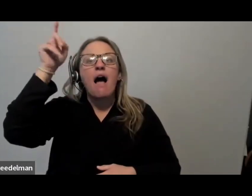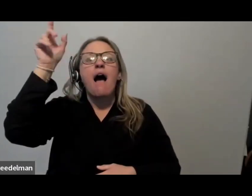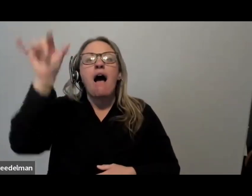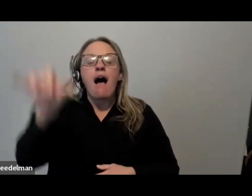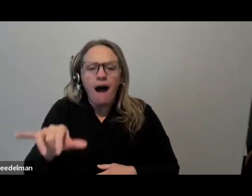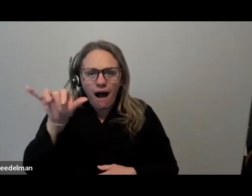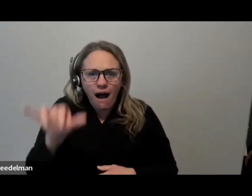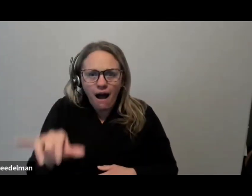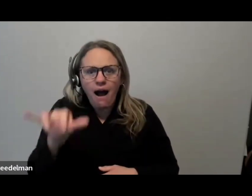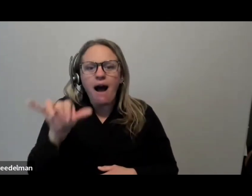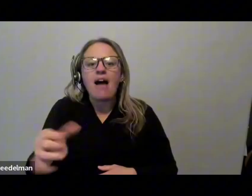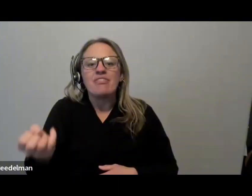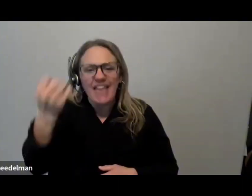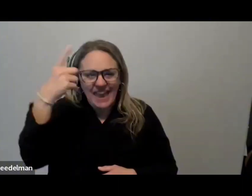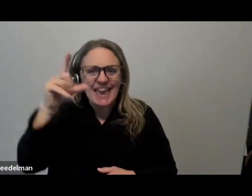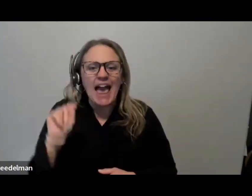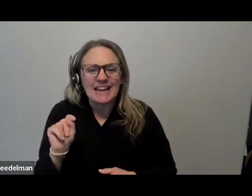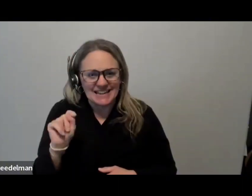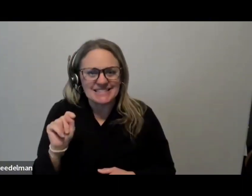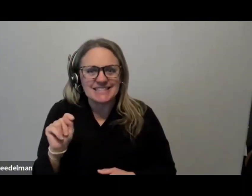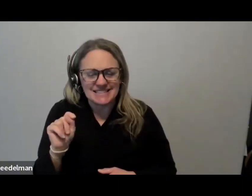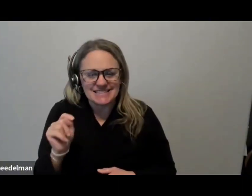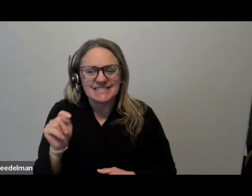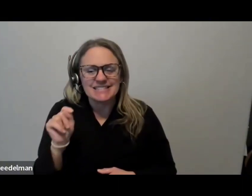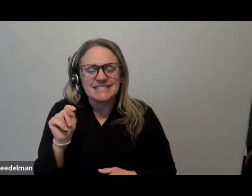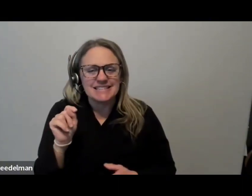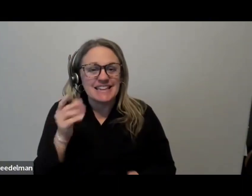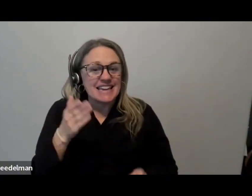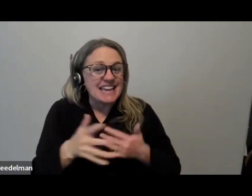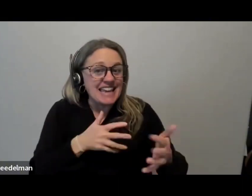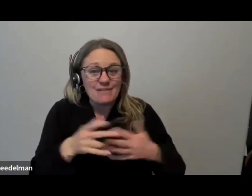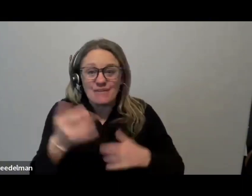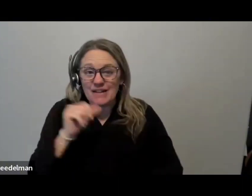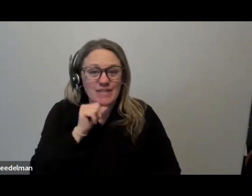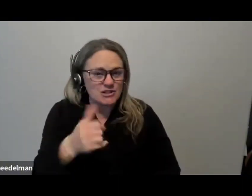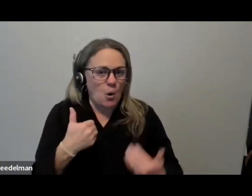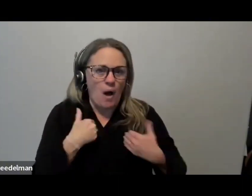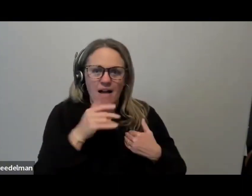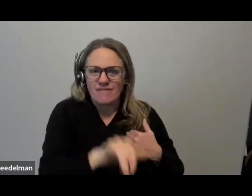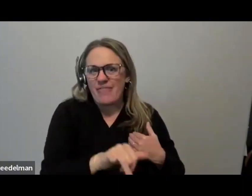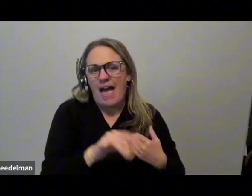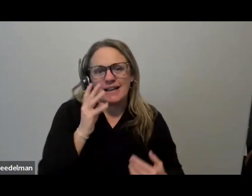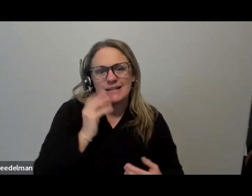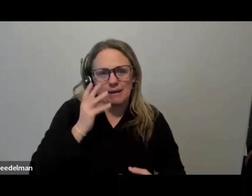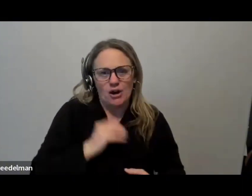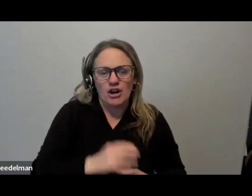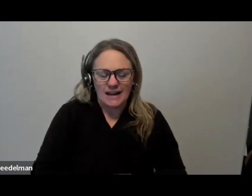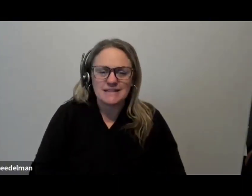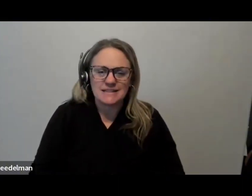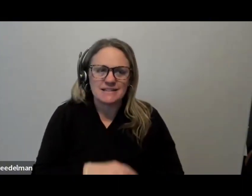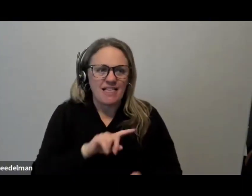that they just don't themselves have. And that just makes them that much more willing to jump and go and make the changes